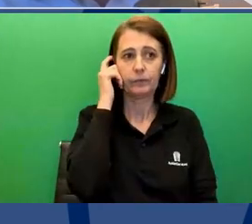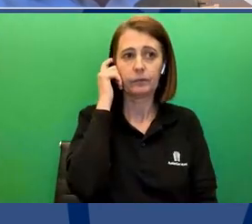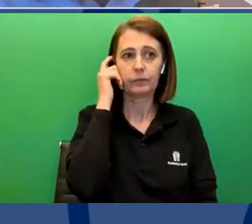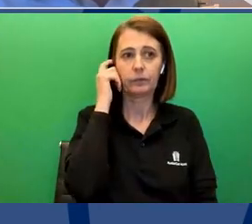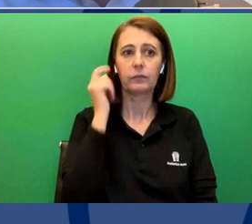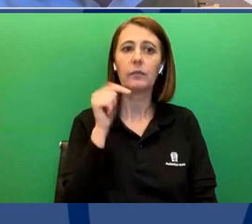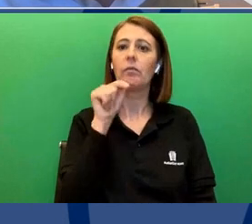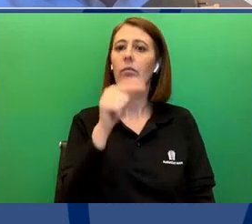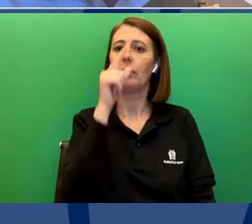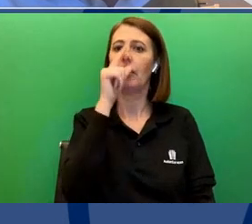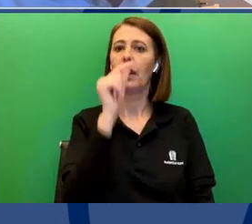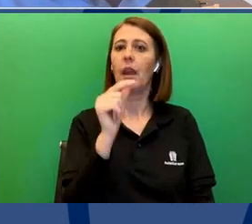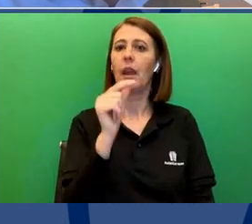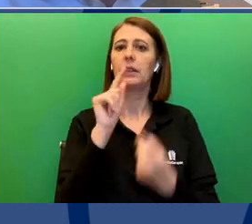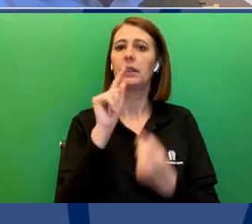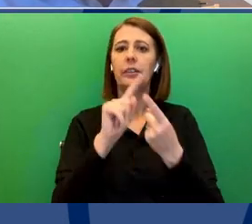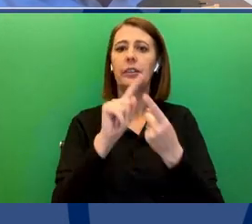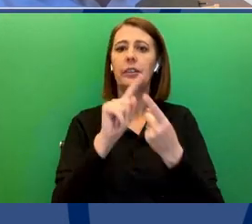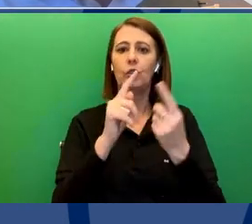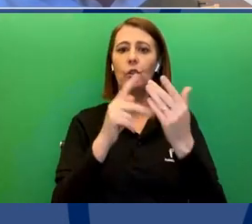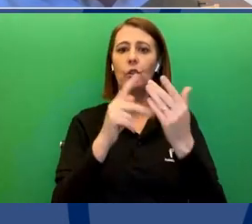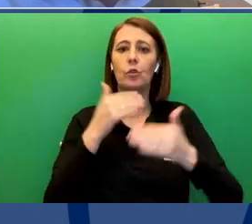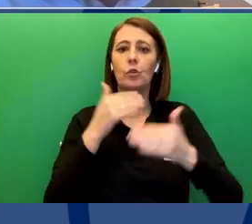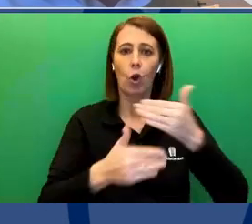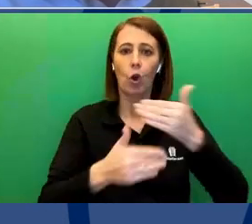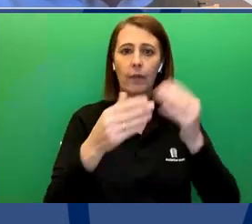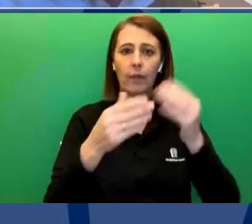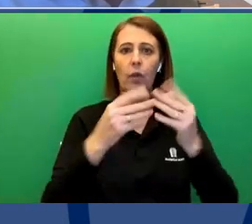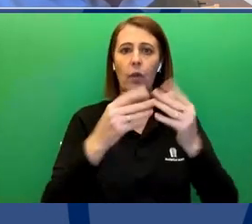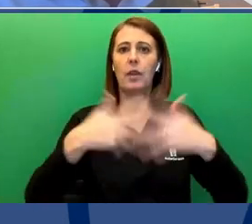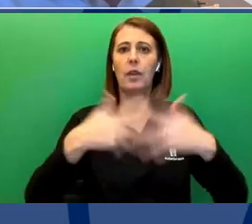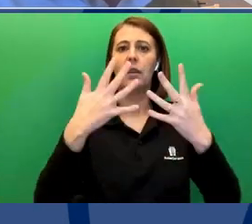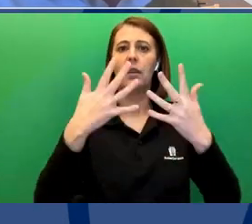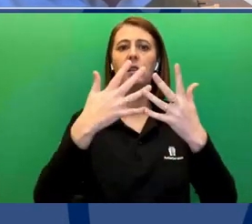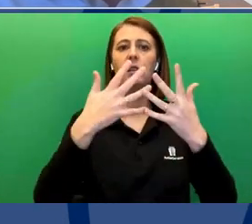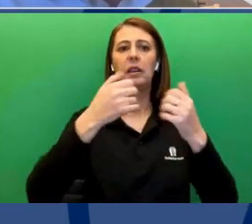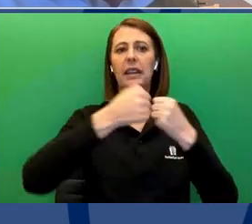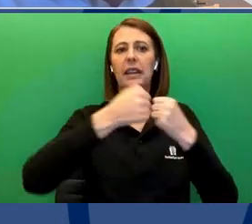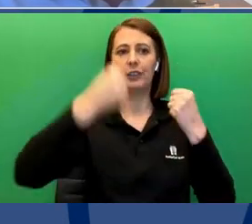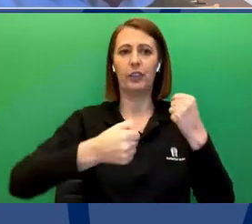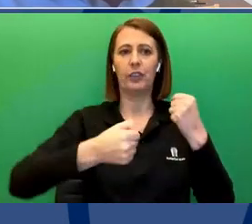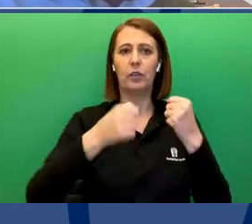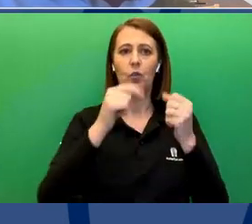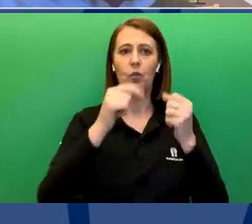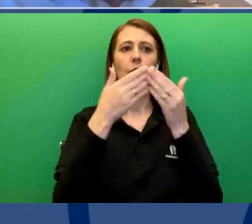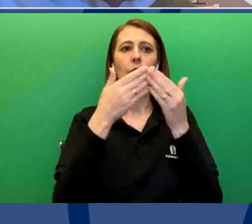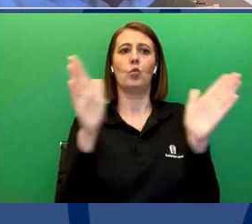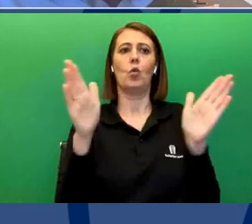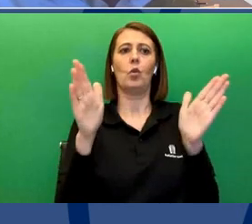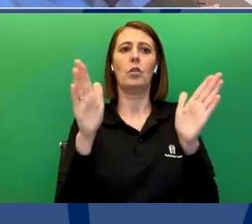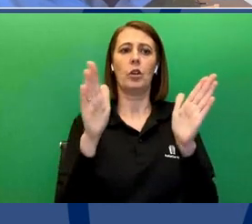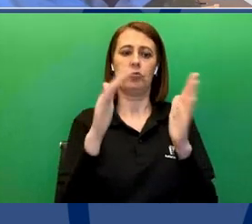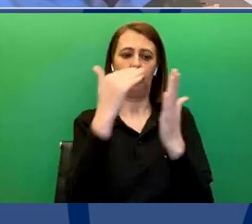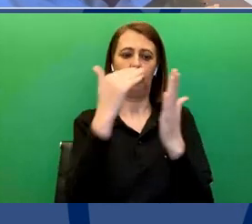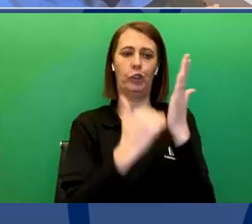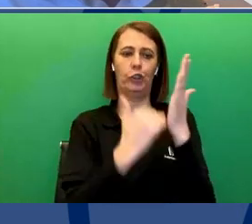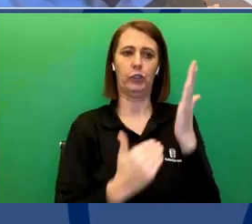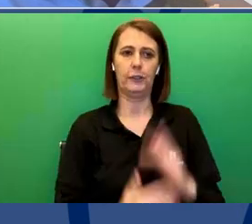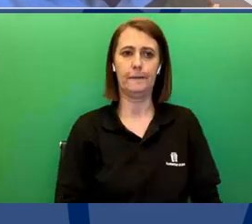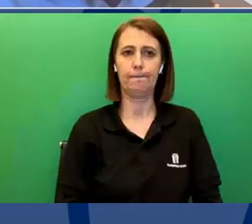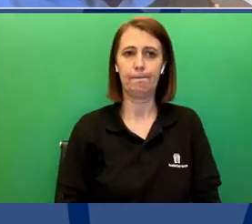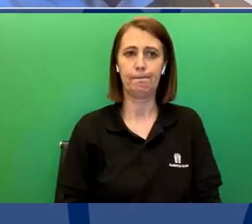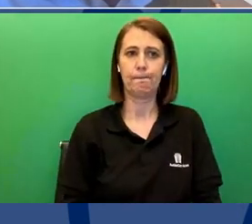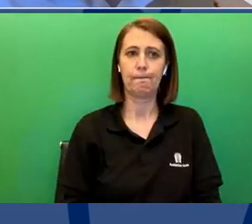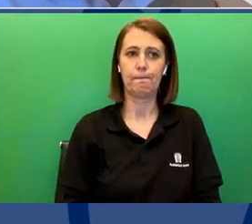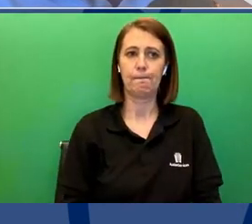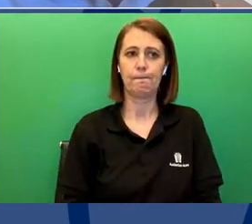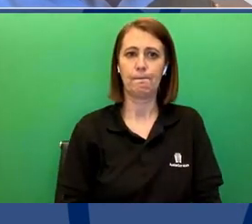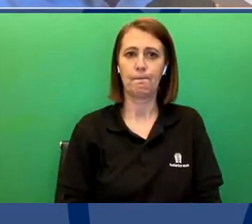those programs in line with any extension to the broader restrictions. I think that's